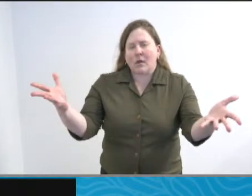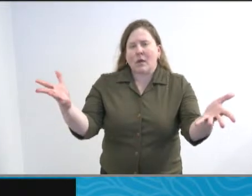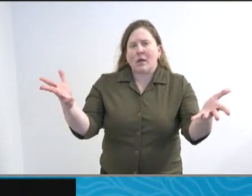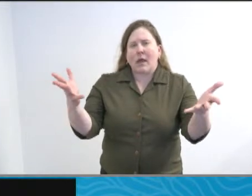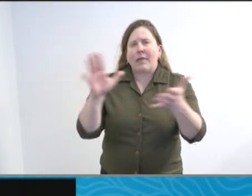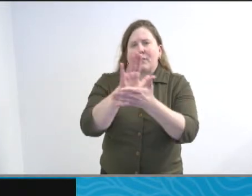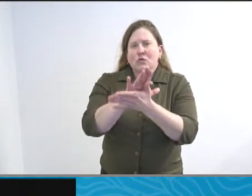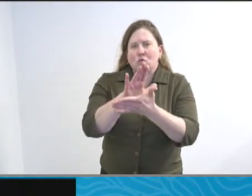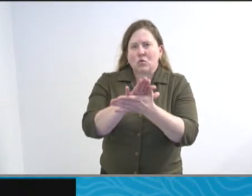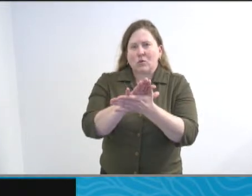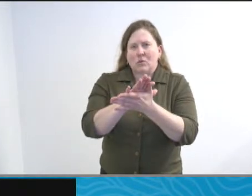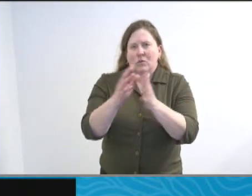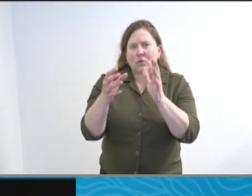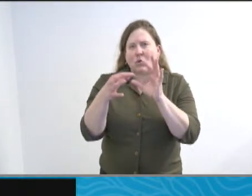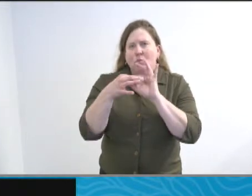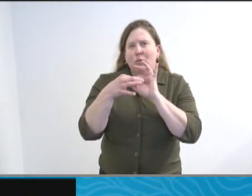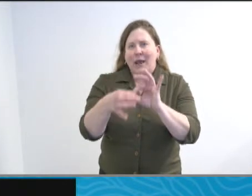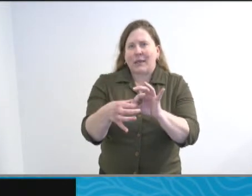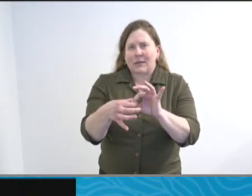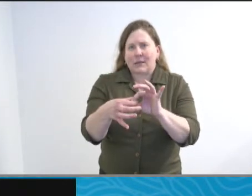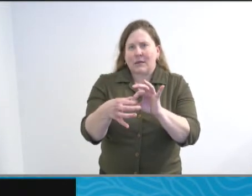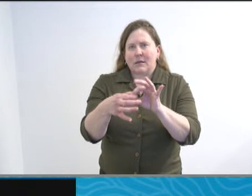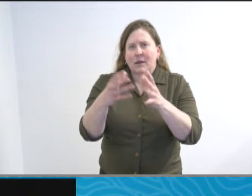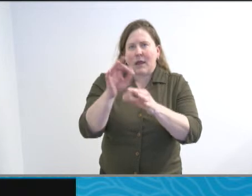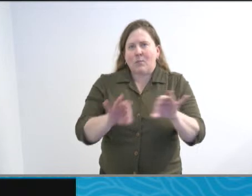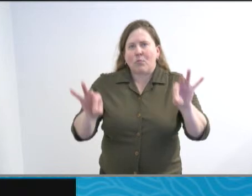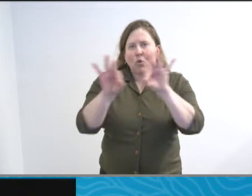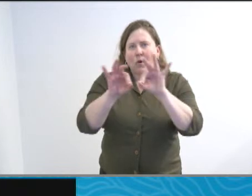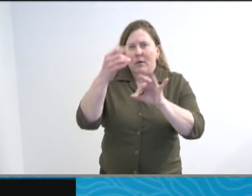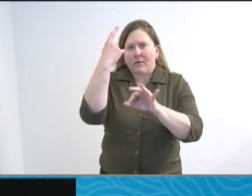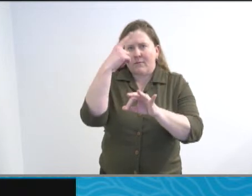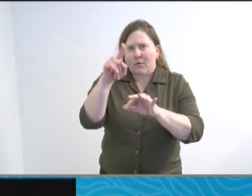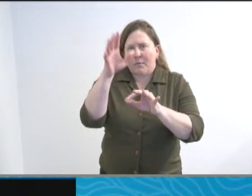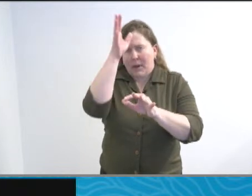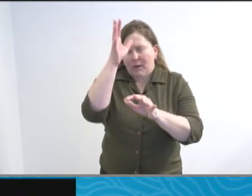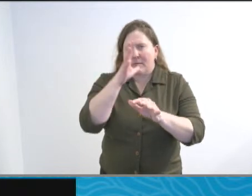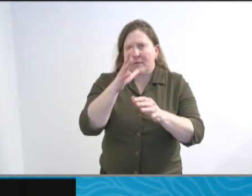that are relative to parent programs. We wanna provide access for parents